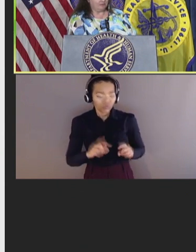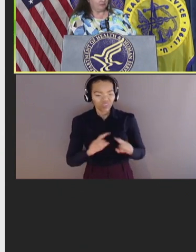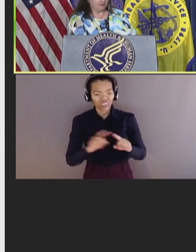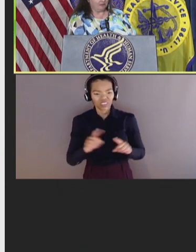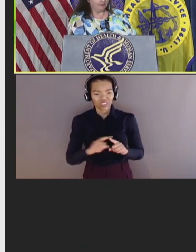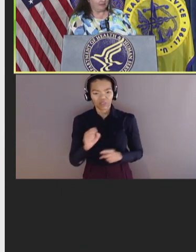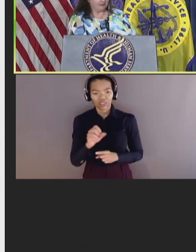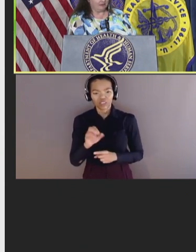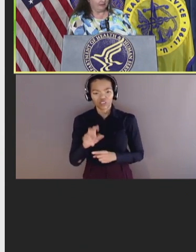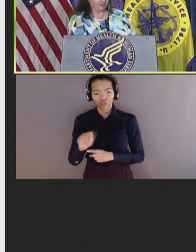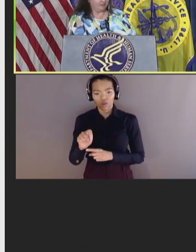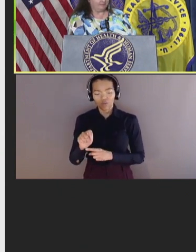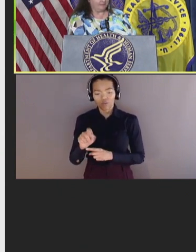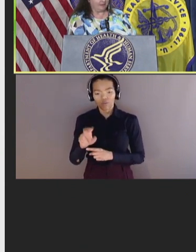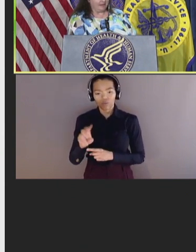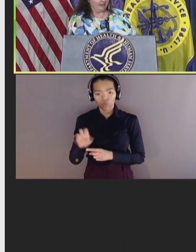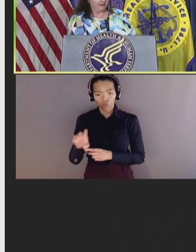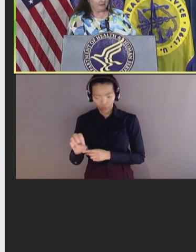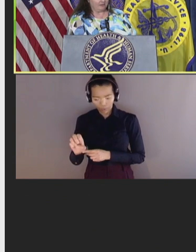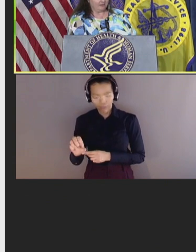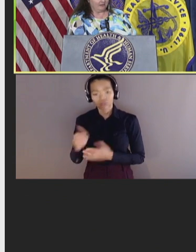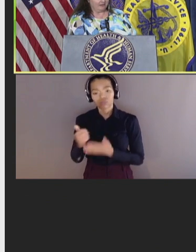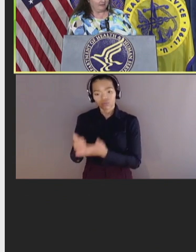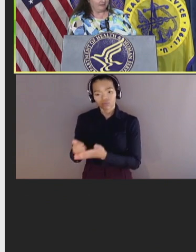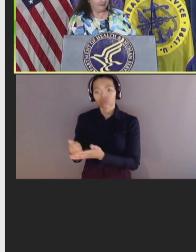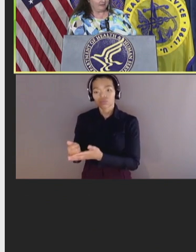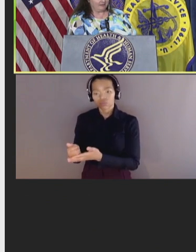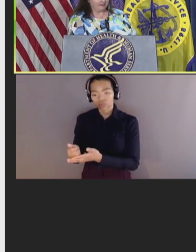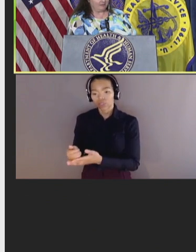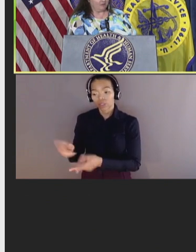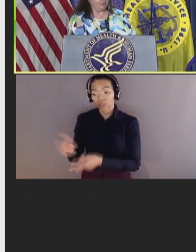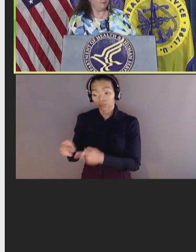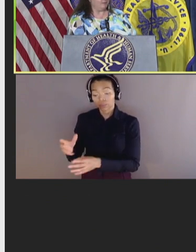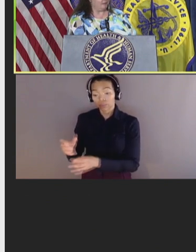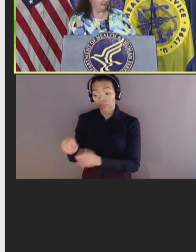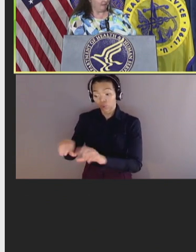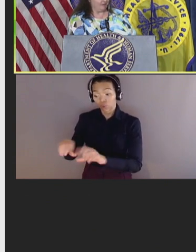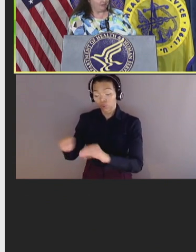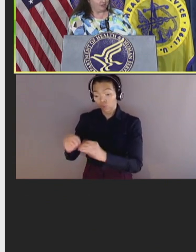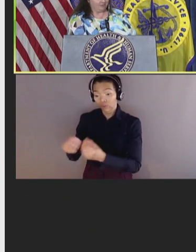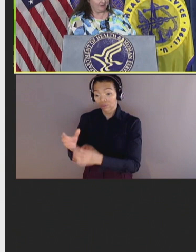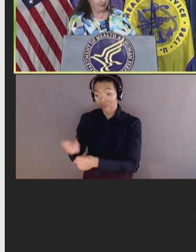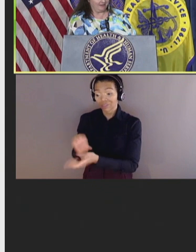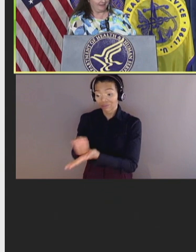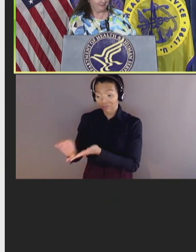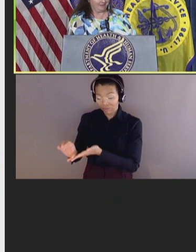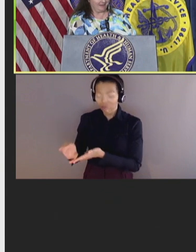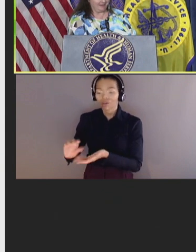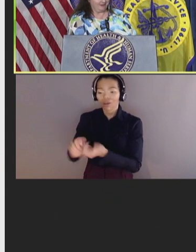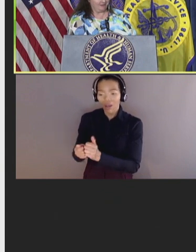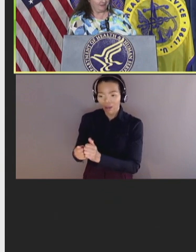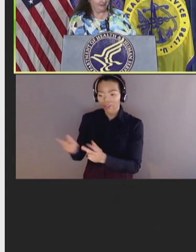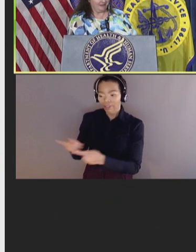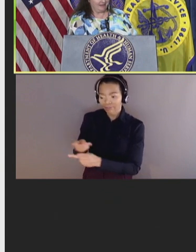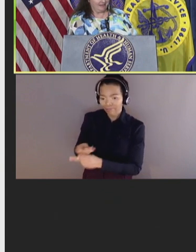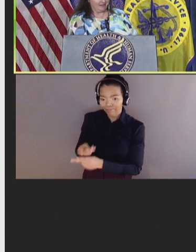with data collection and us with analysis. We're evolving the logic model as we have every -- seems